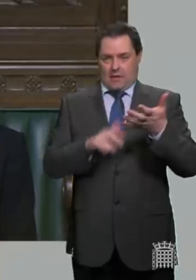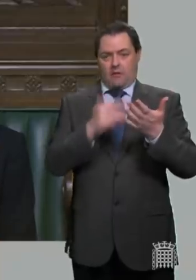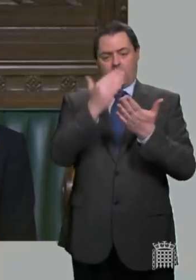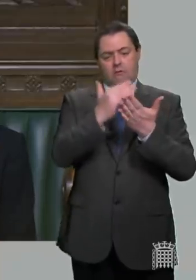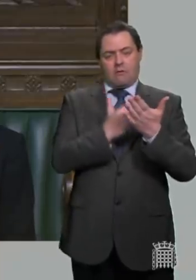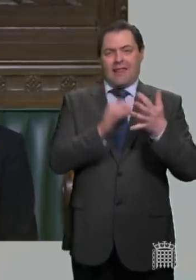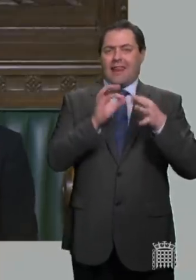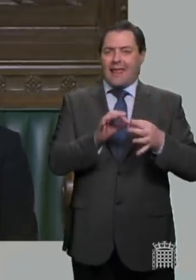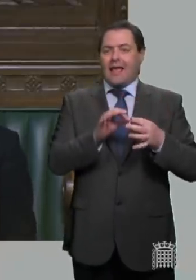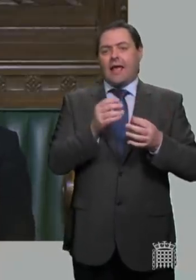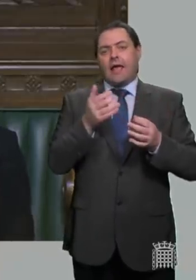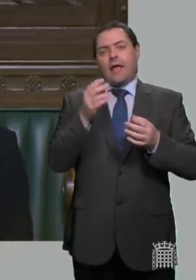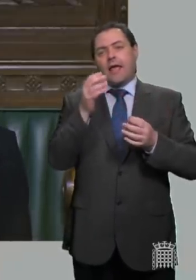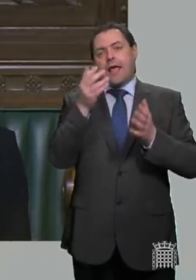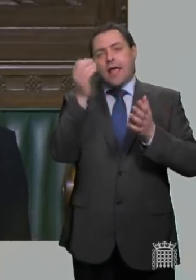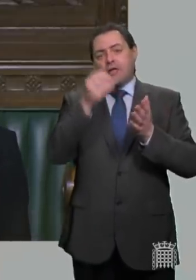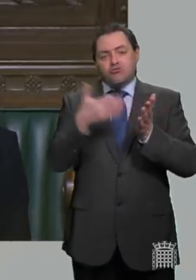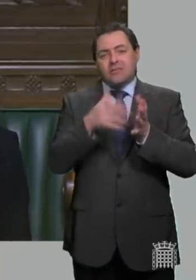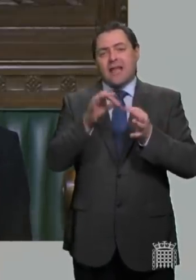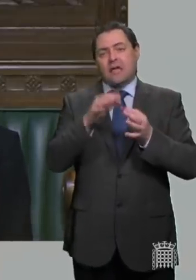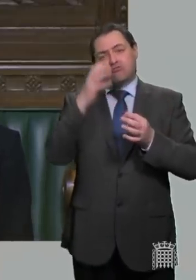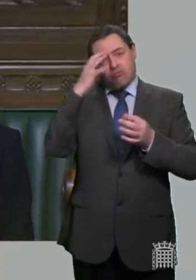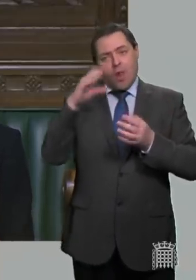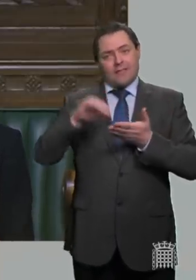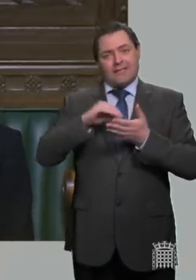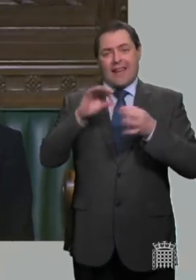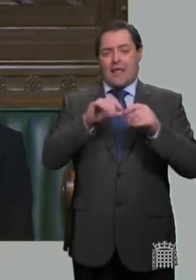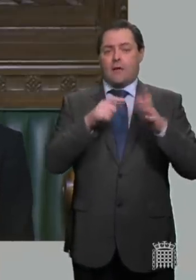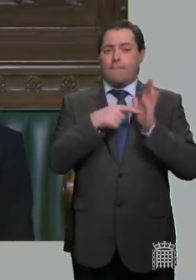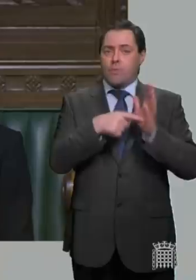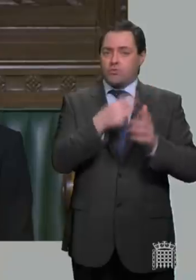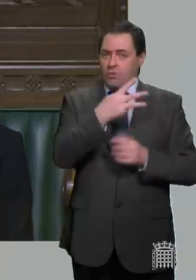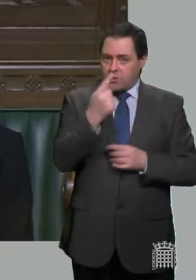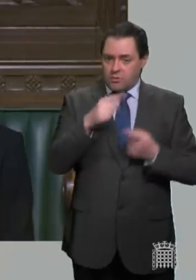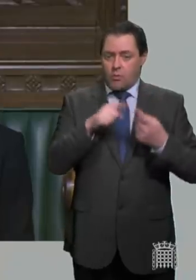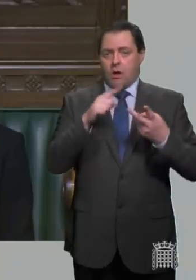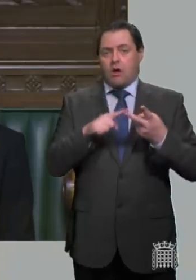and Royalties Directive (motion no. 31); (b) Stamp duty land tax (housing